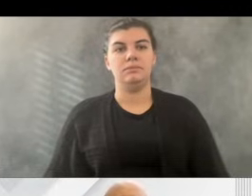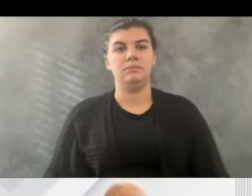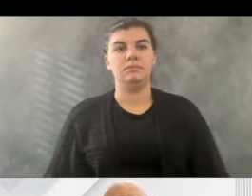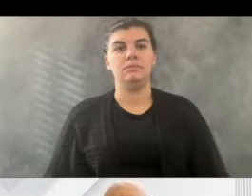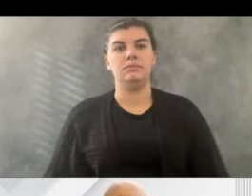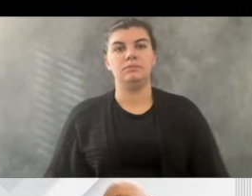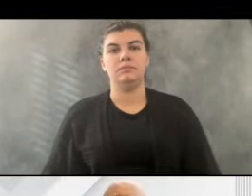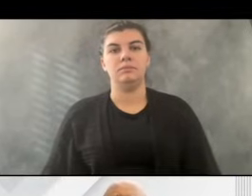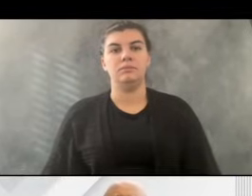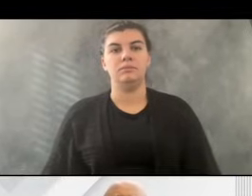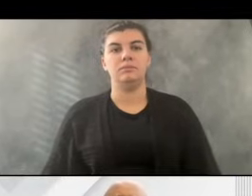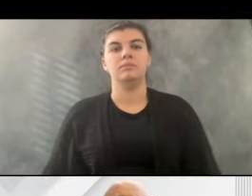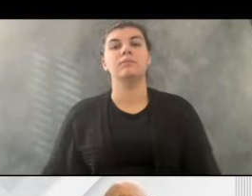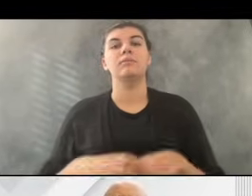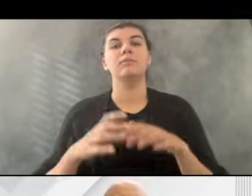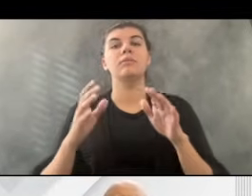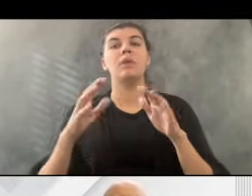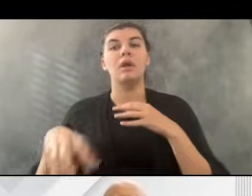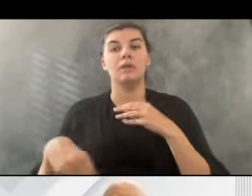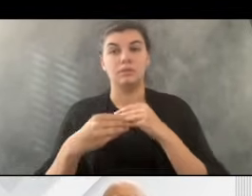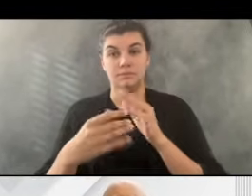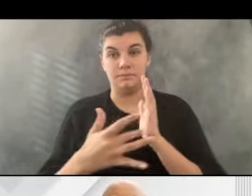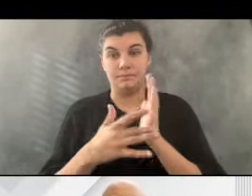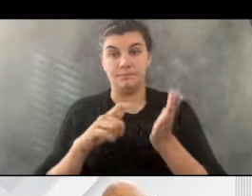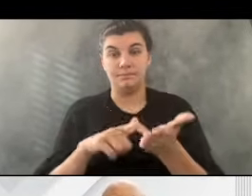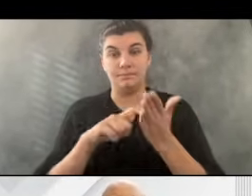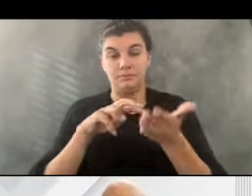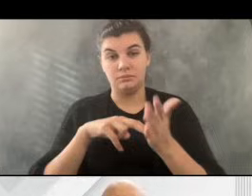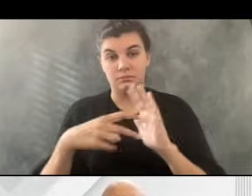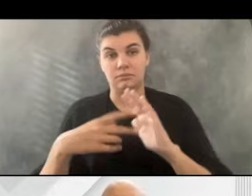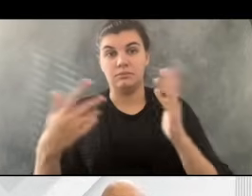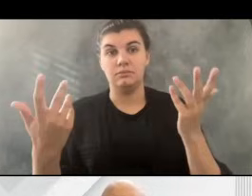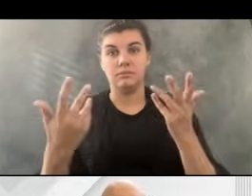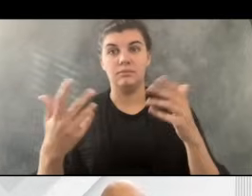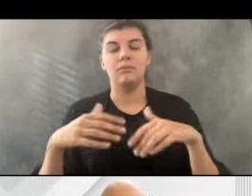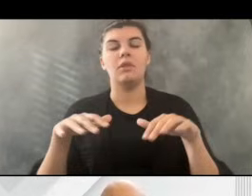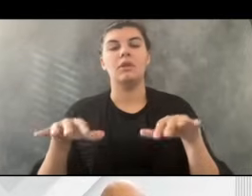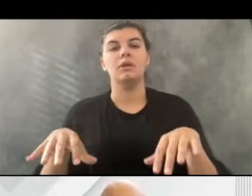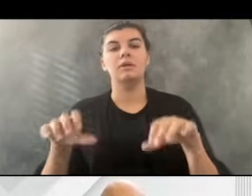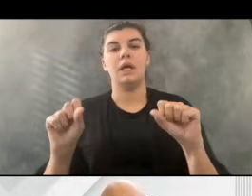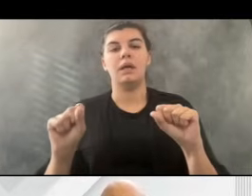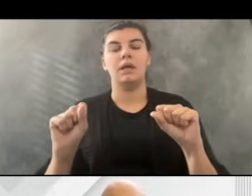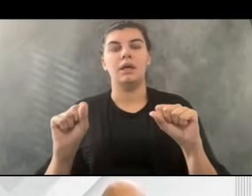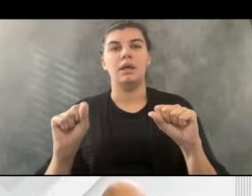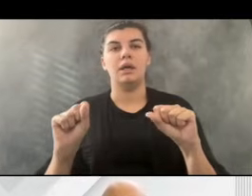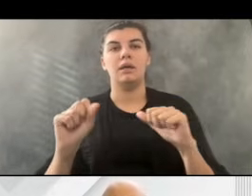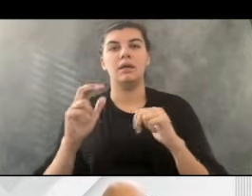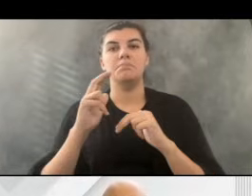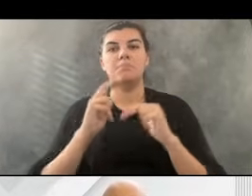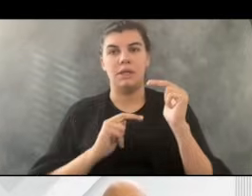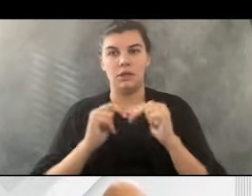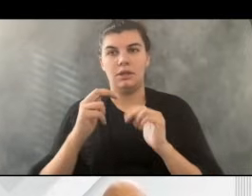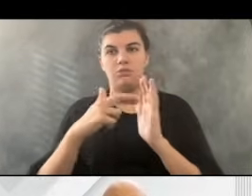The supplemental technical requirements are basically taking the building guidelines